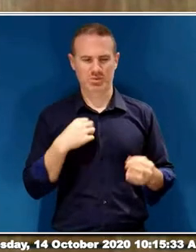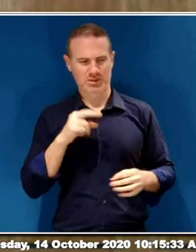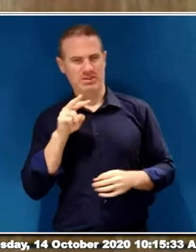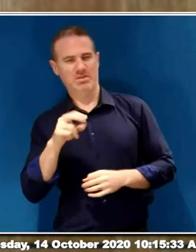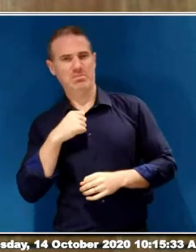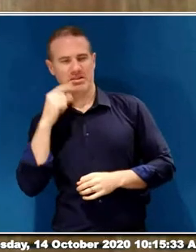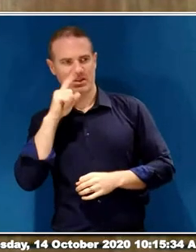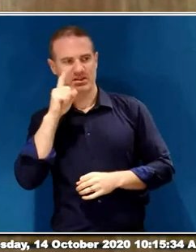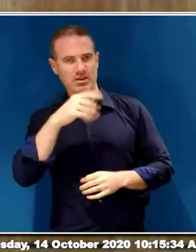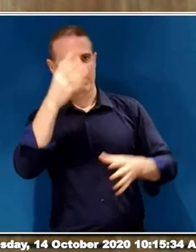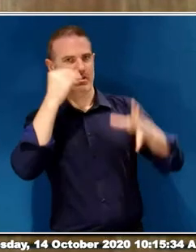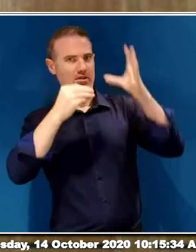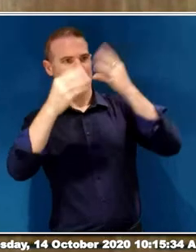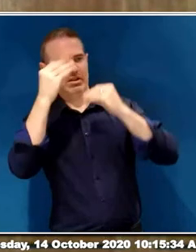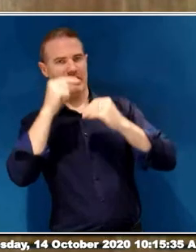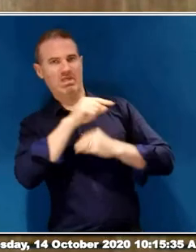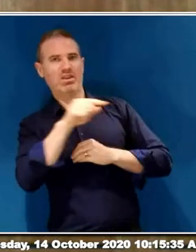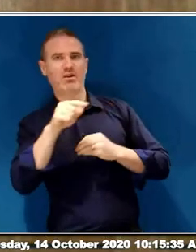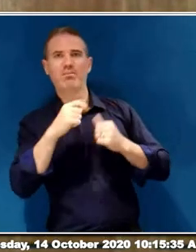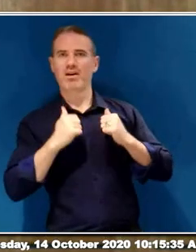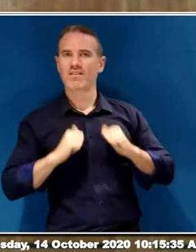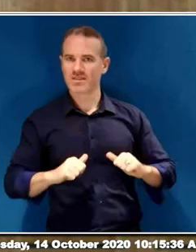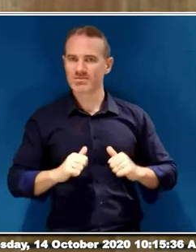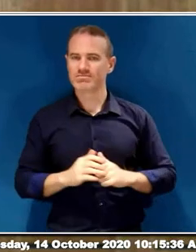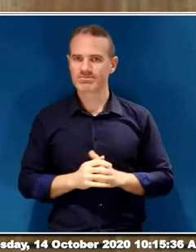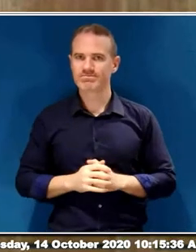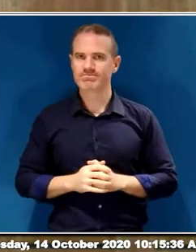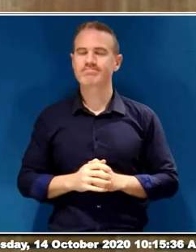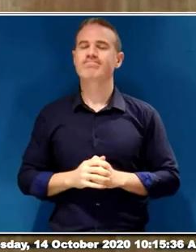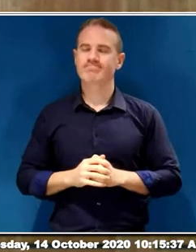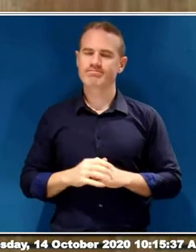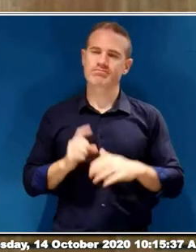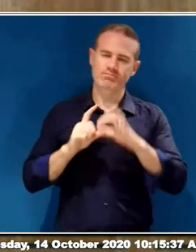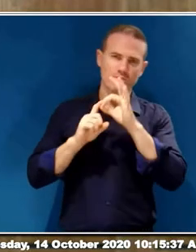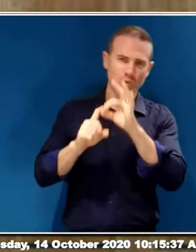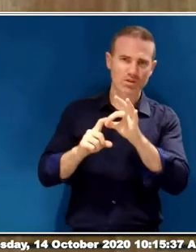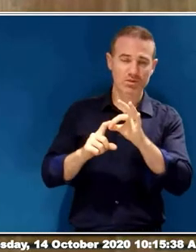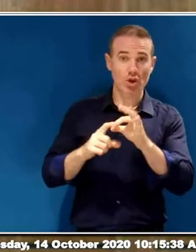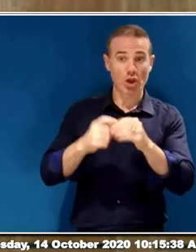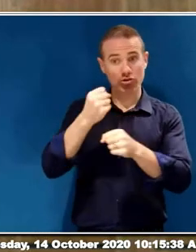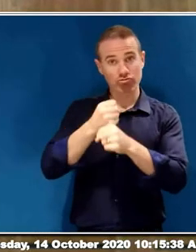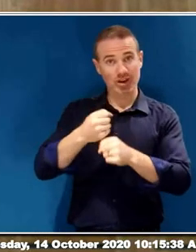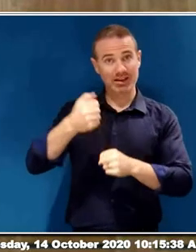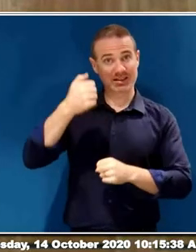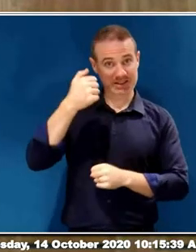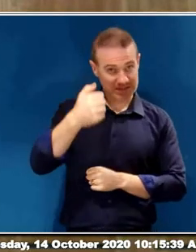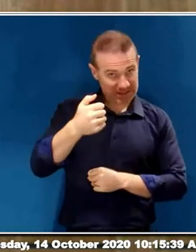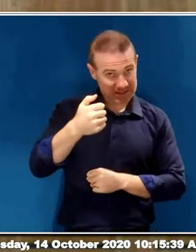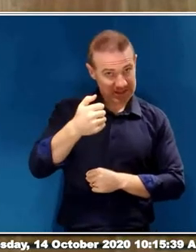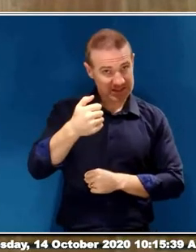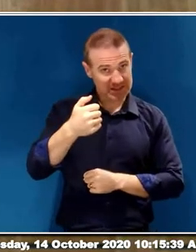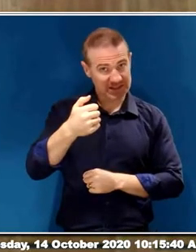Did his experience improve into Grade 6? So this would have been around the time the inclusion policy had commenced?